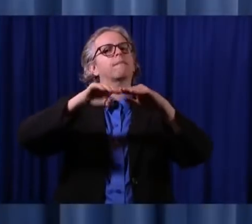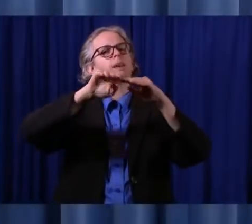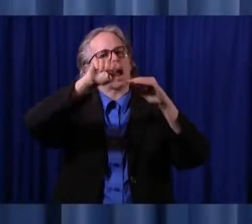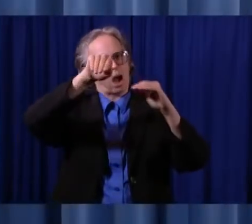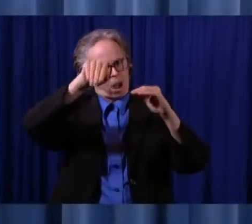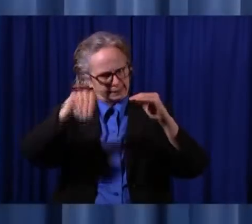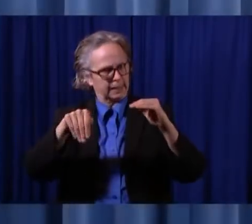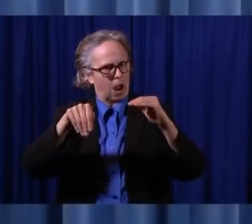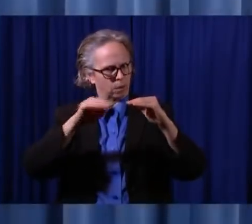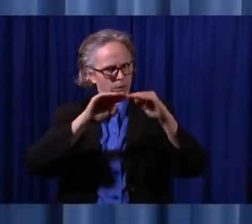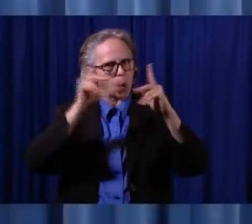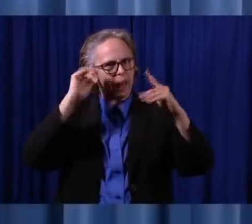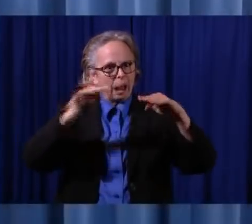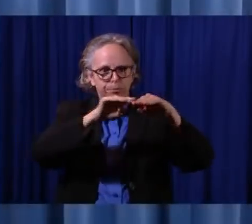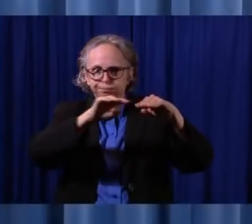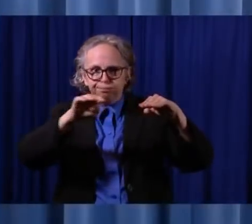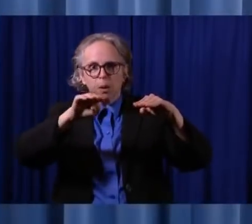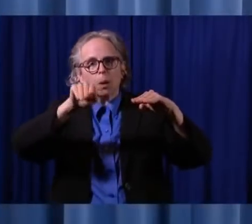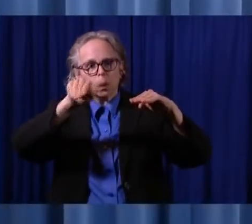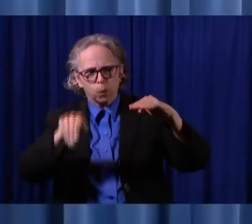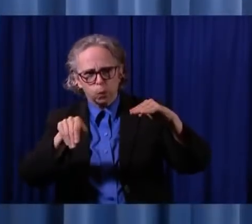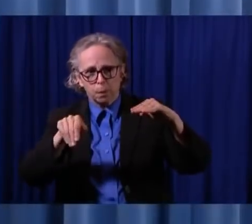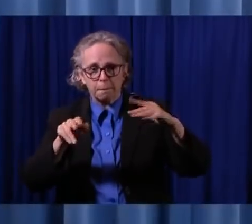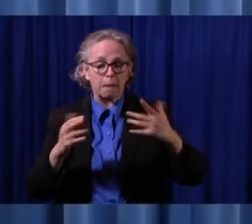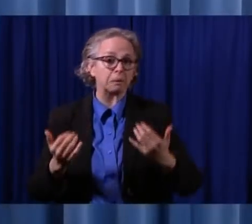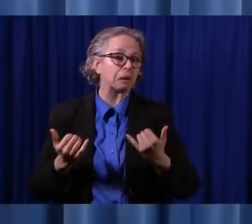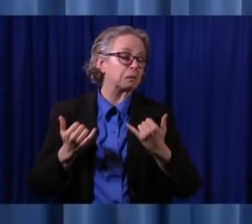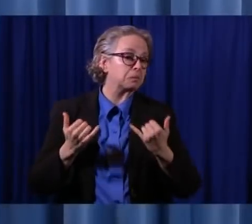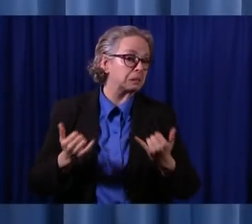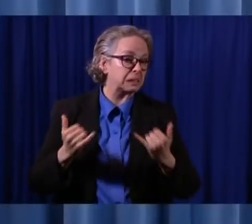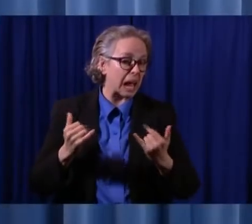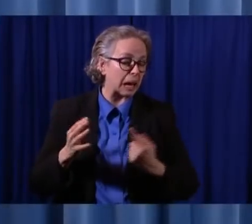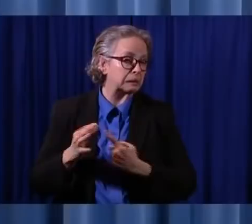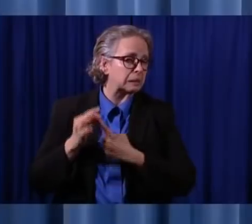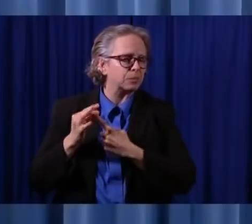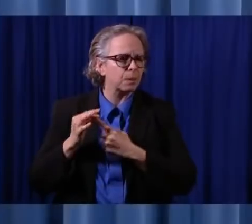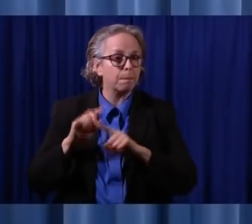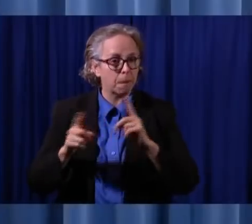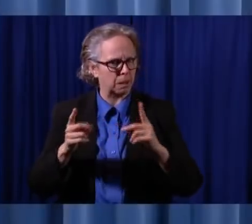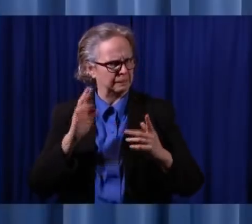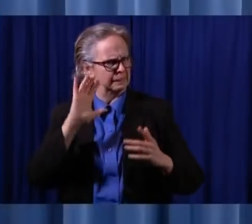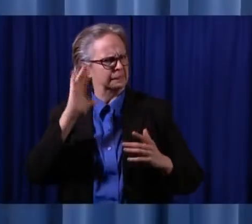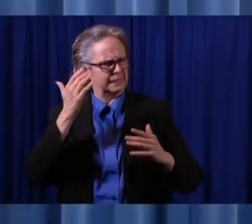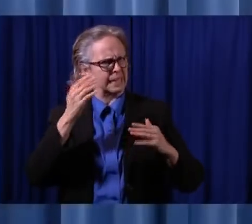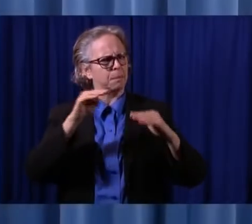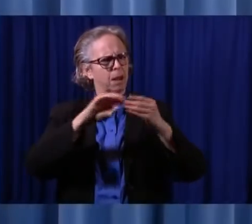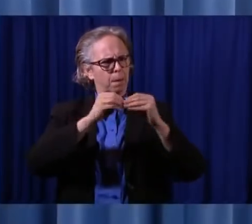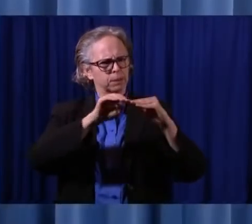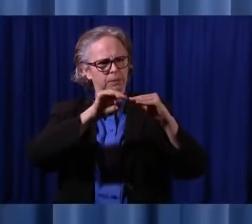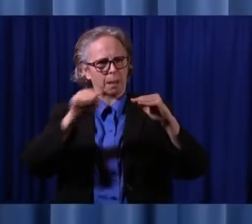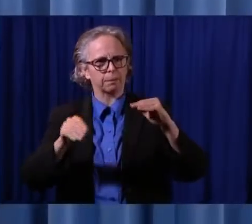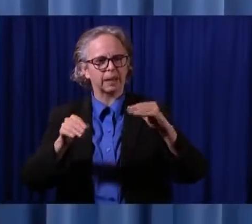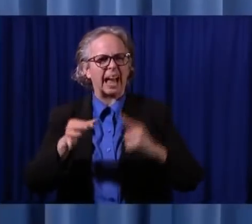WHICH WE WILL TALK ABOUT. WHAT WE ARE SEEING, HOWEVER, STATEWIDE, IS A DOWNWARD TREND.